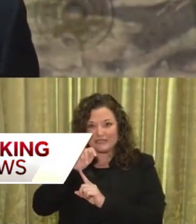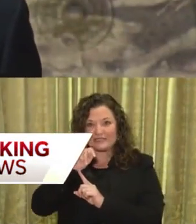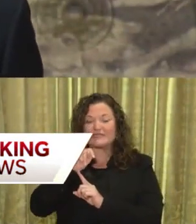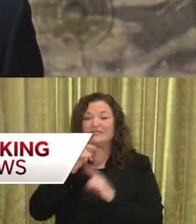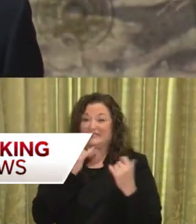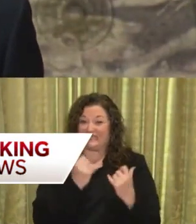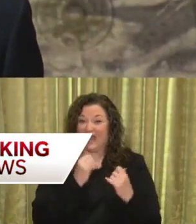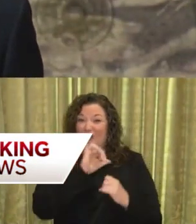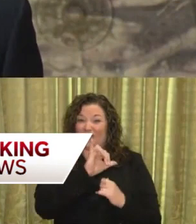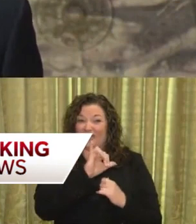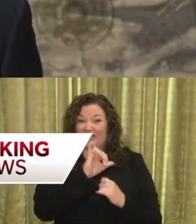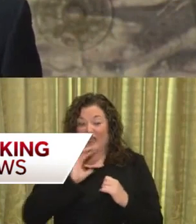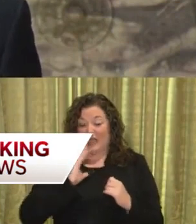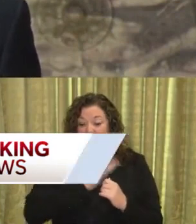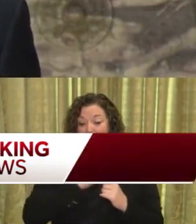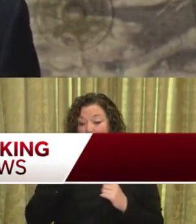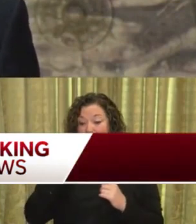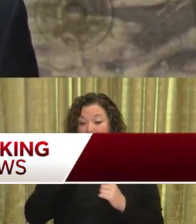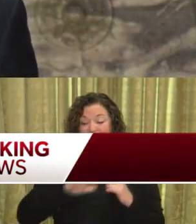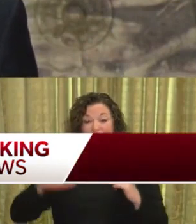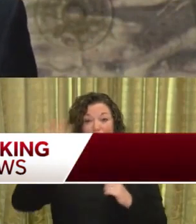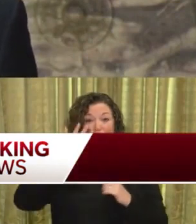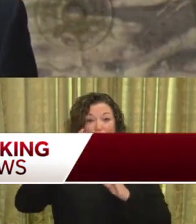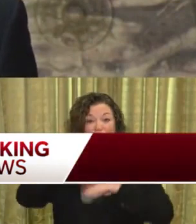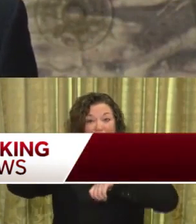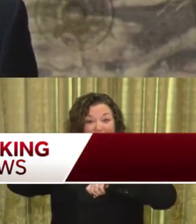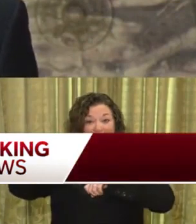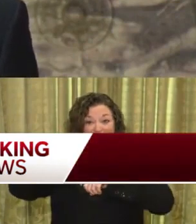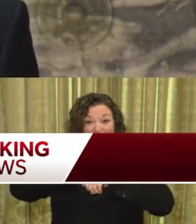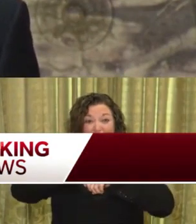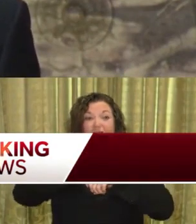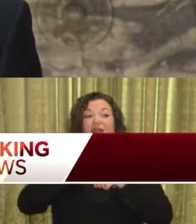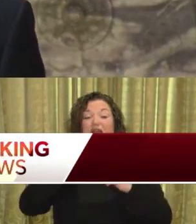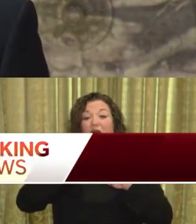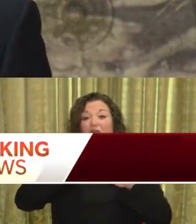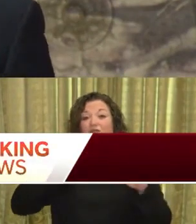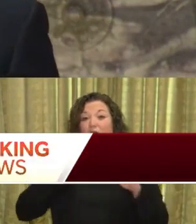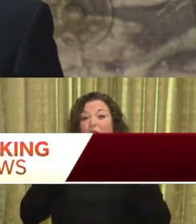WHY IS THAT THE CASE AND LET ME TALK TODAY ABOUT THE DELTA